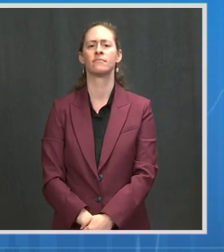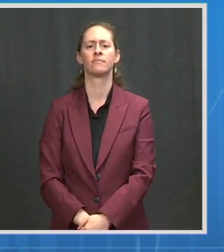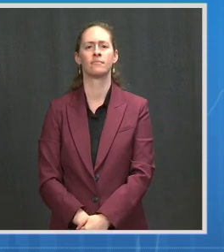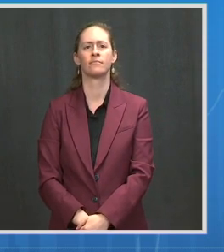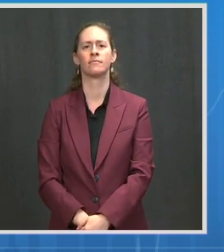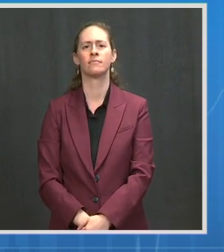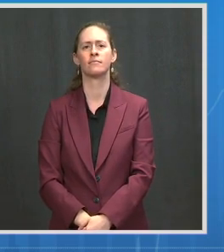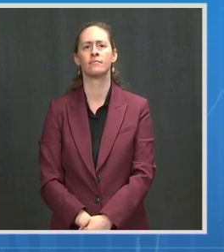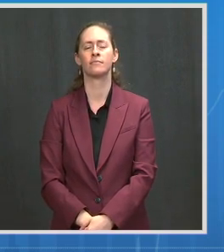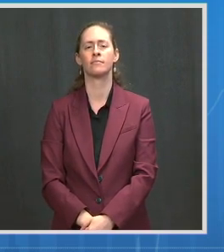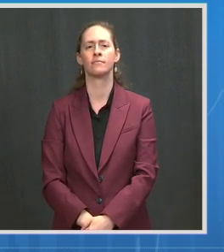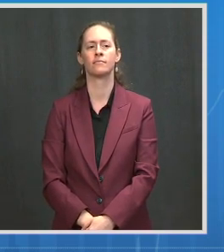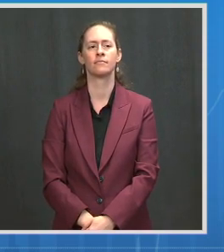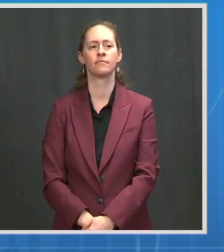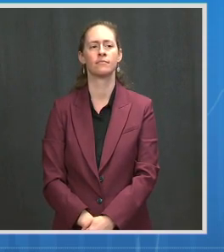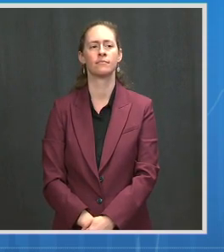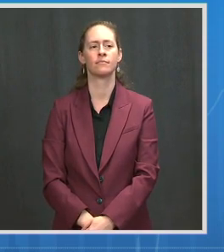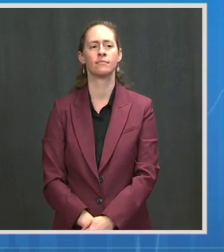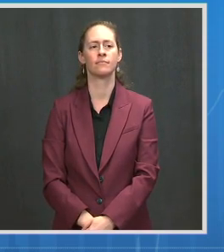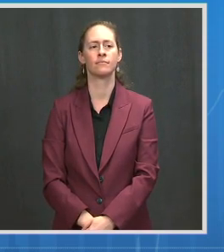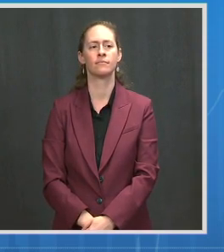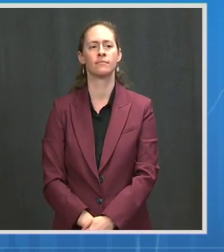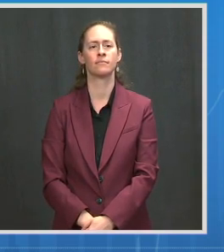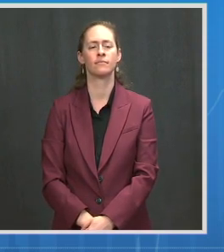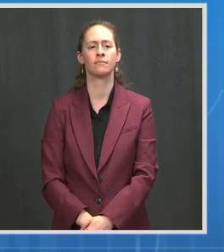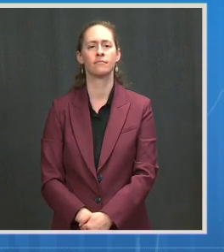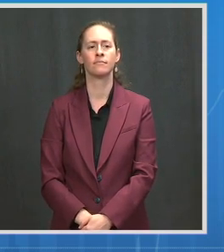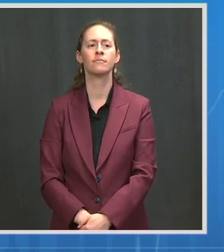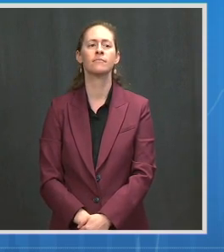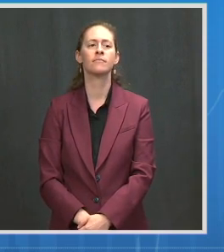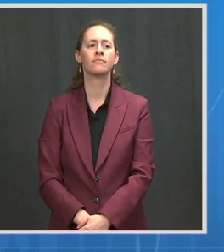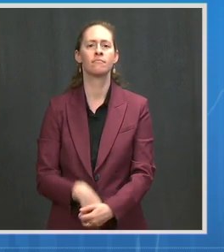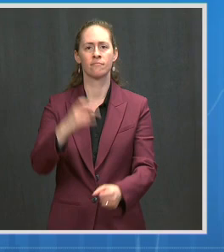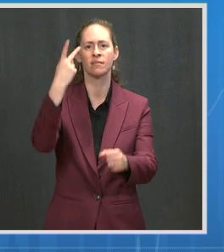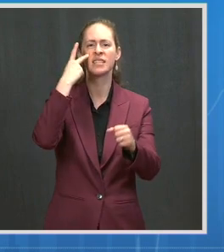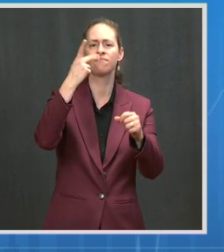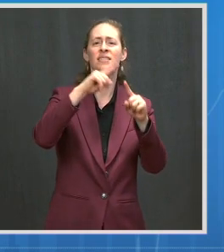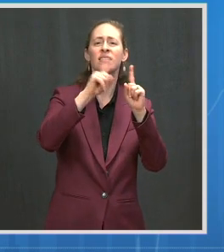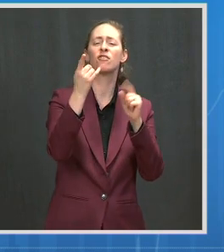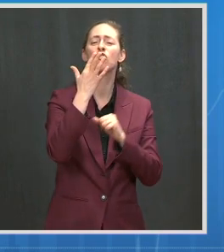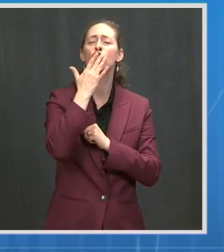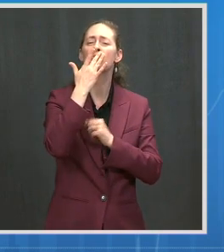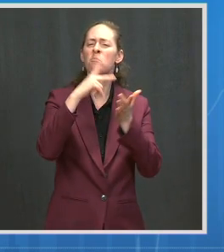shown with the different colors -- you had a very good sustaining of the ability